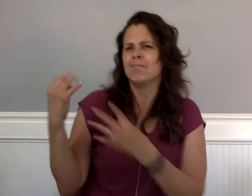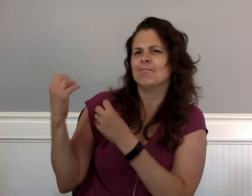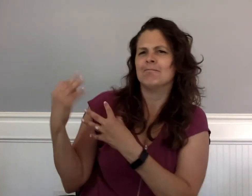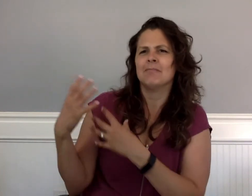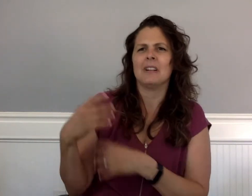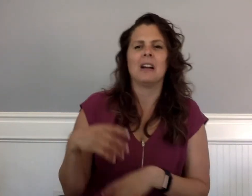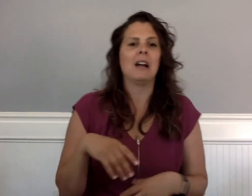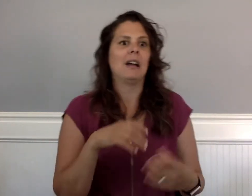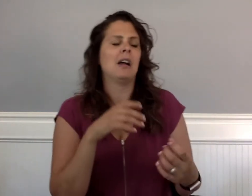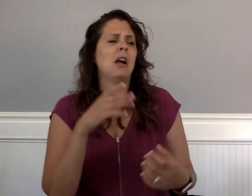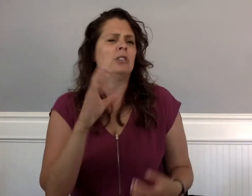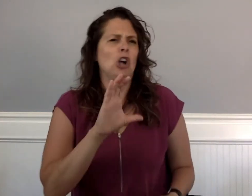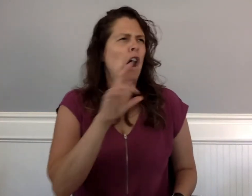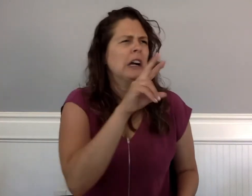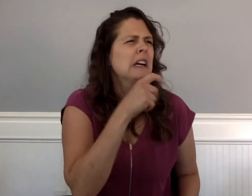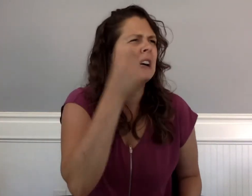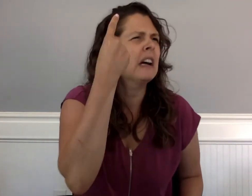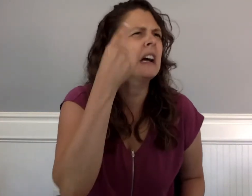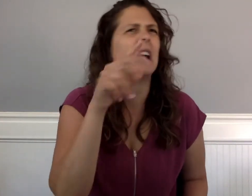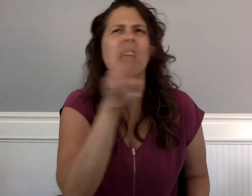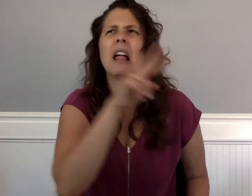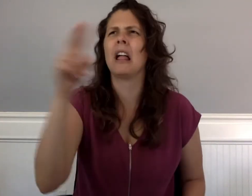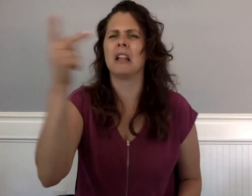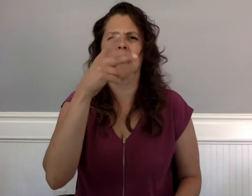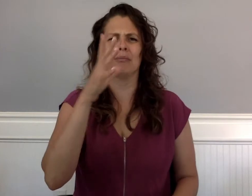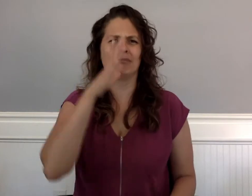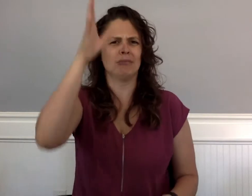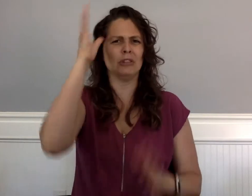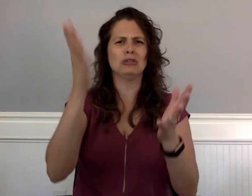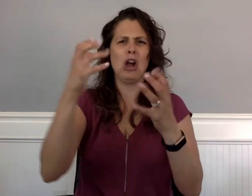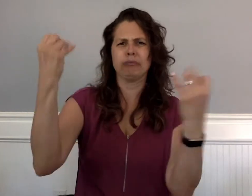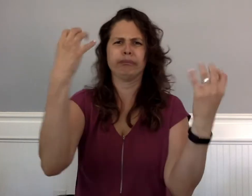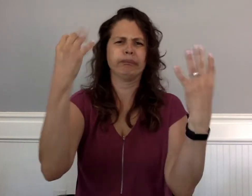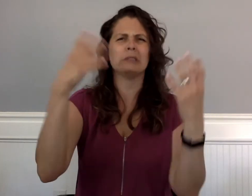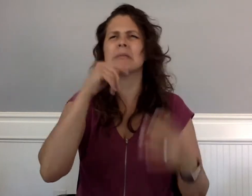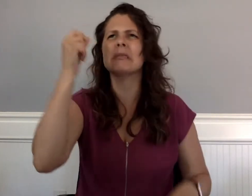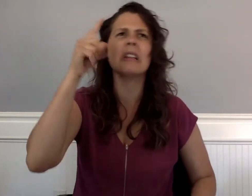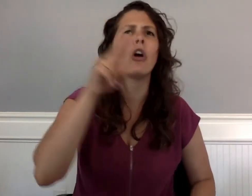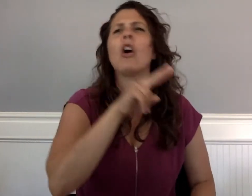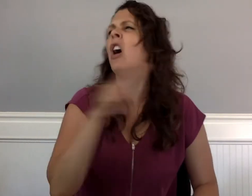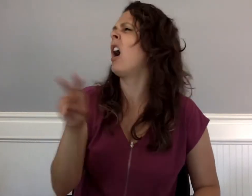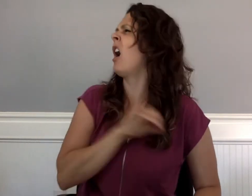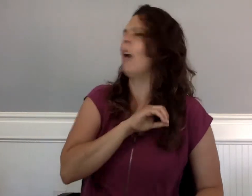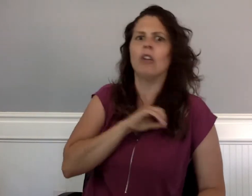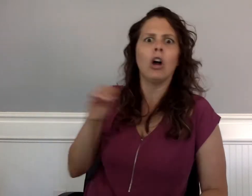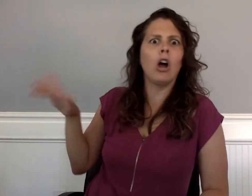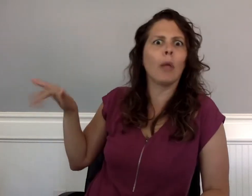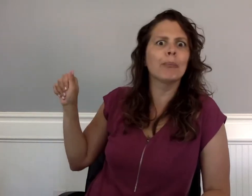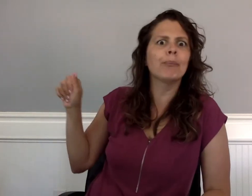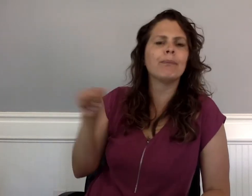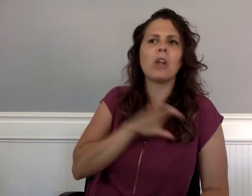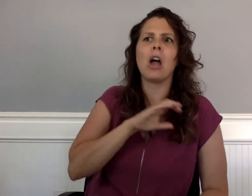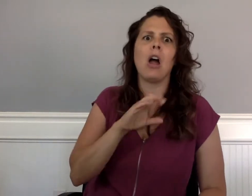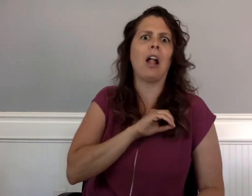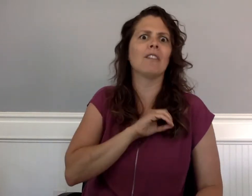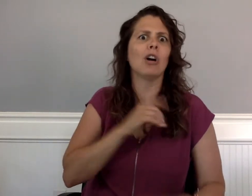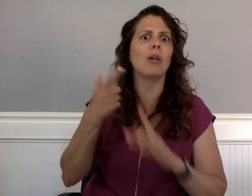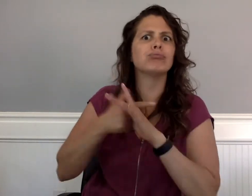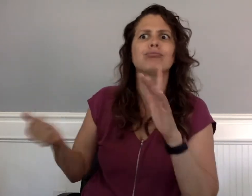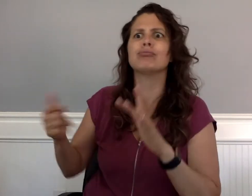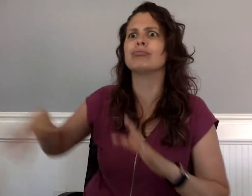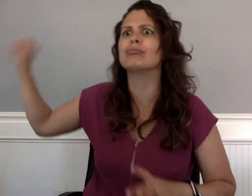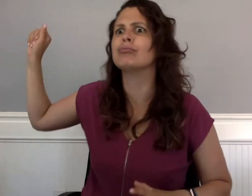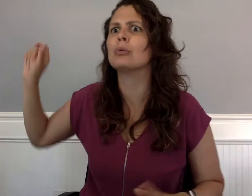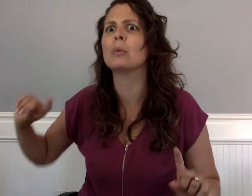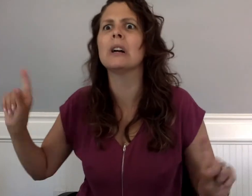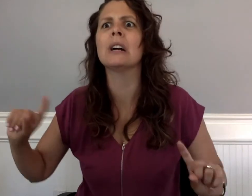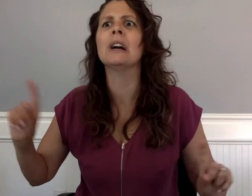She signed something to Mr. Castle. Charlie turned to Oliver. But Oliver had disappeared.